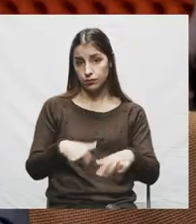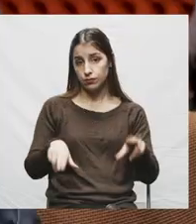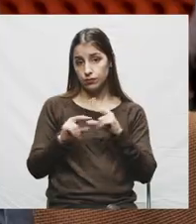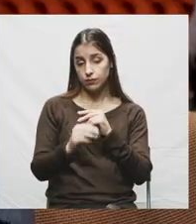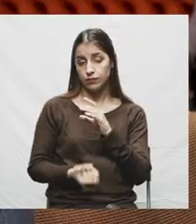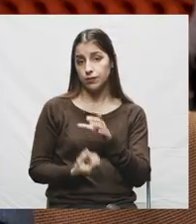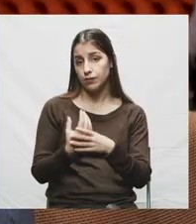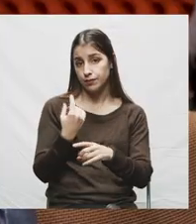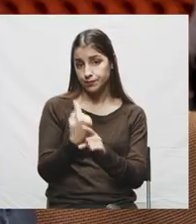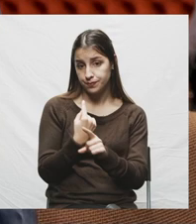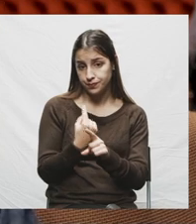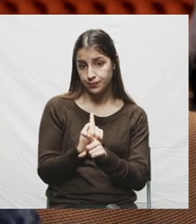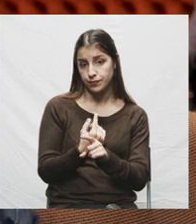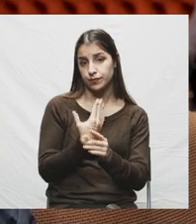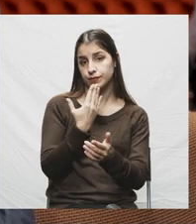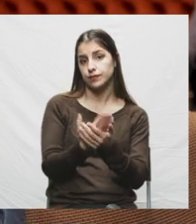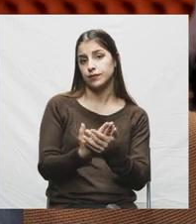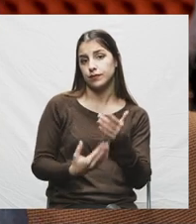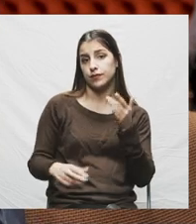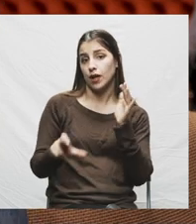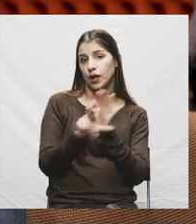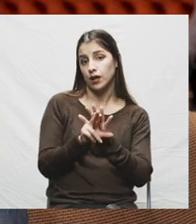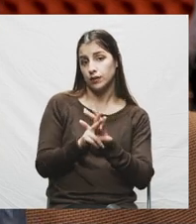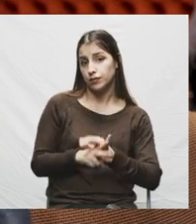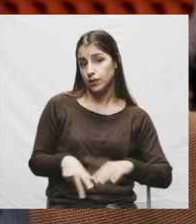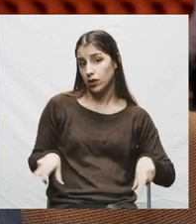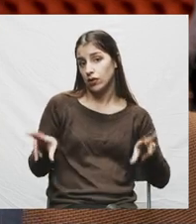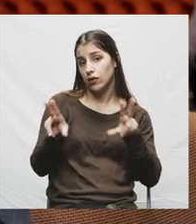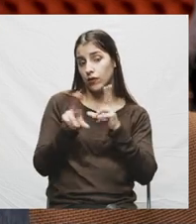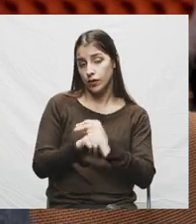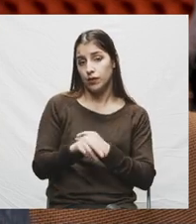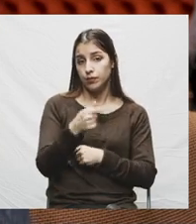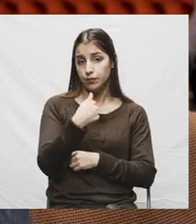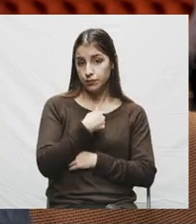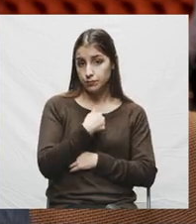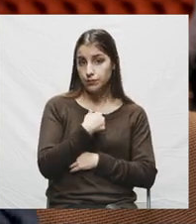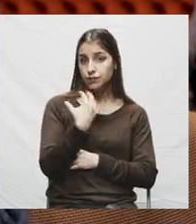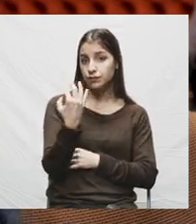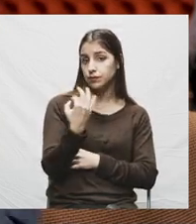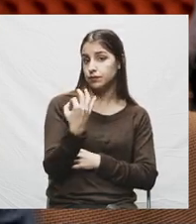with new creations where there were different parameters and there...